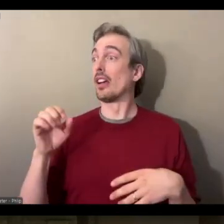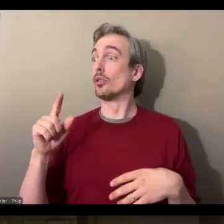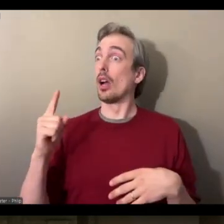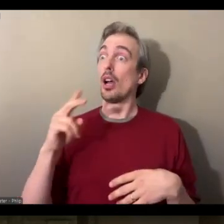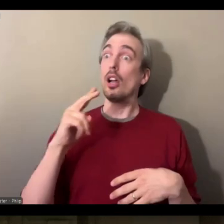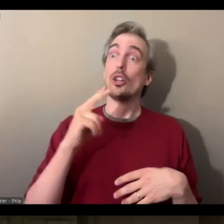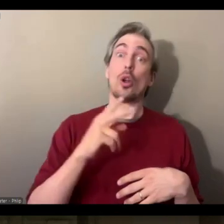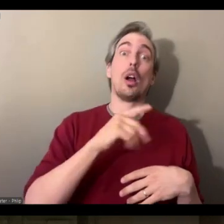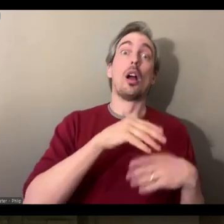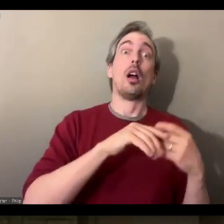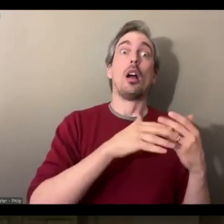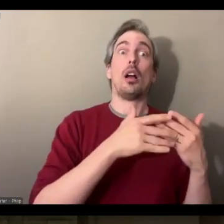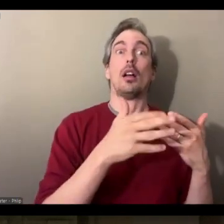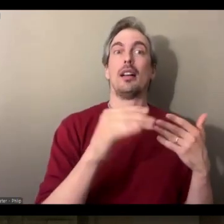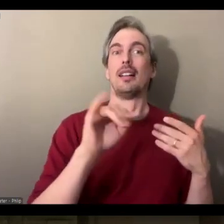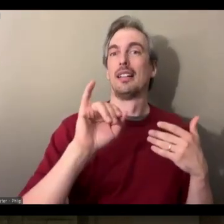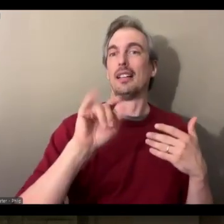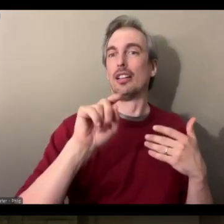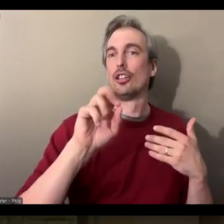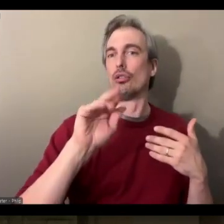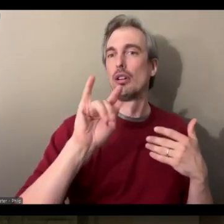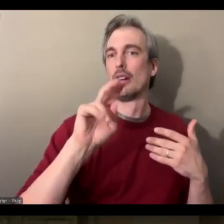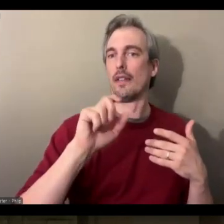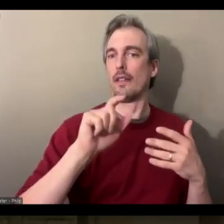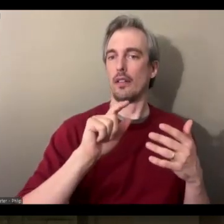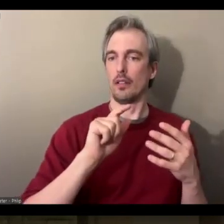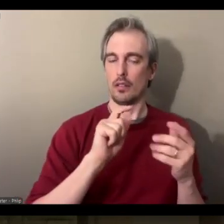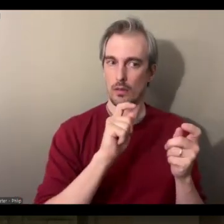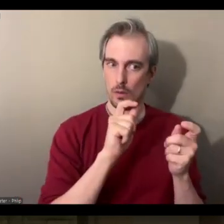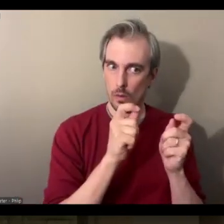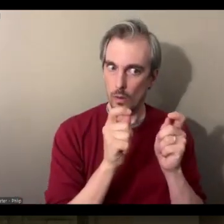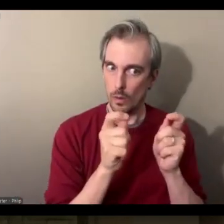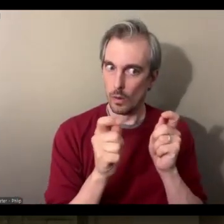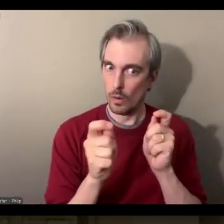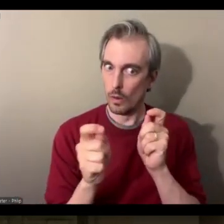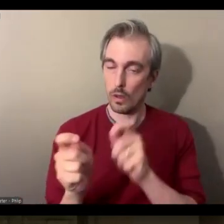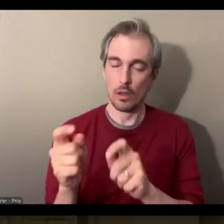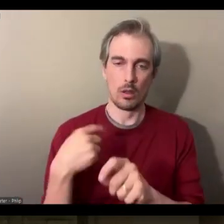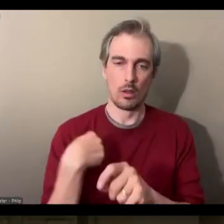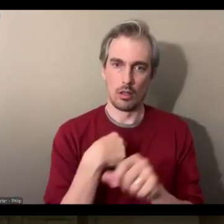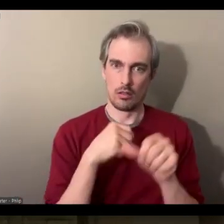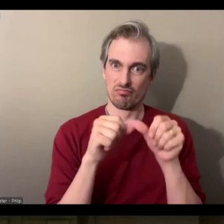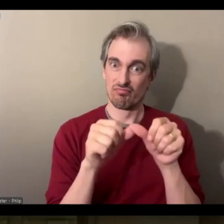And we maintain it now, like I mentioned, in perpetuity. The websites are forever.